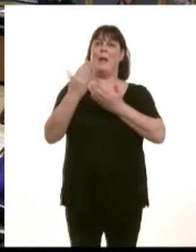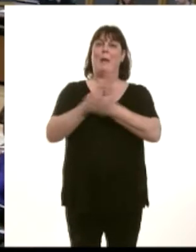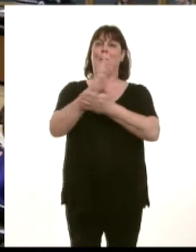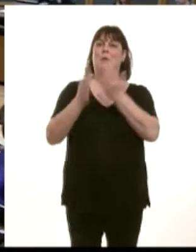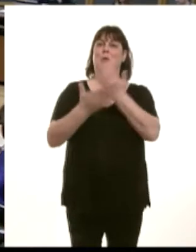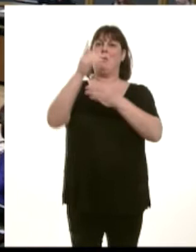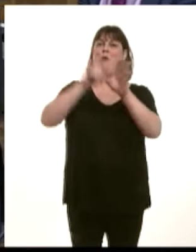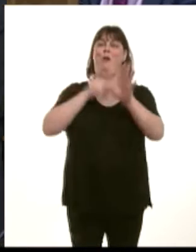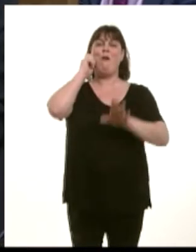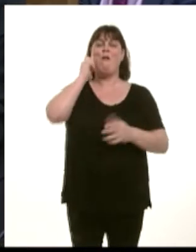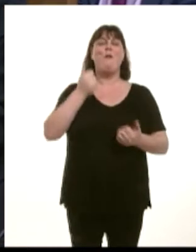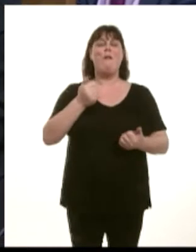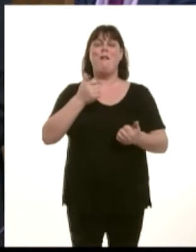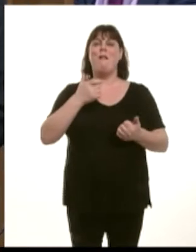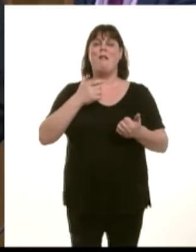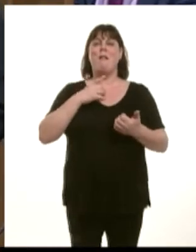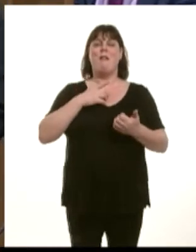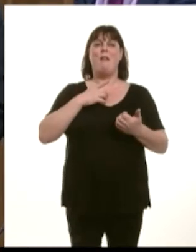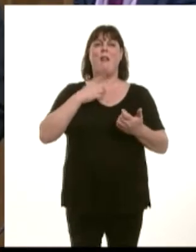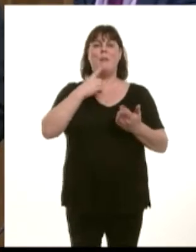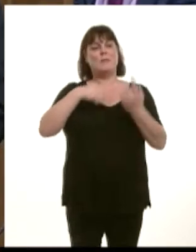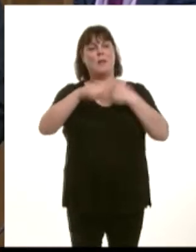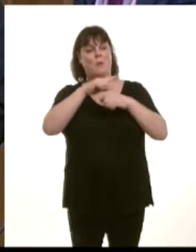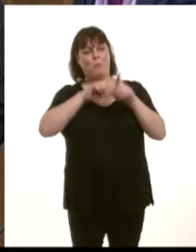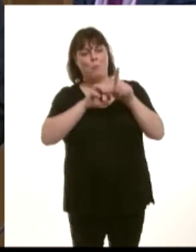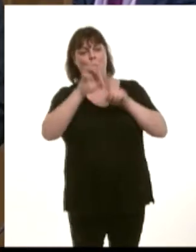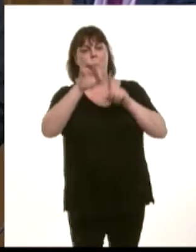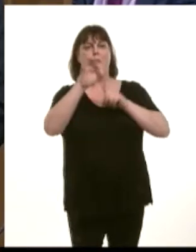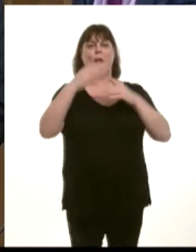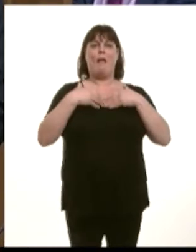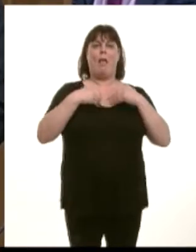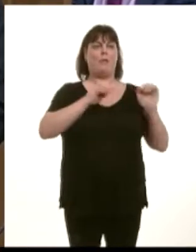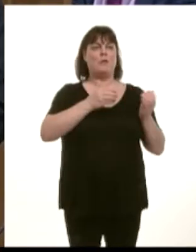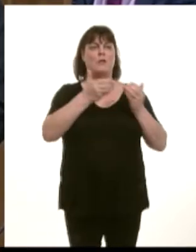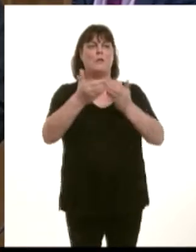Can I say, our priorities for improving NHS services for 2015 include our wish to increase